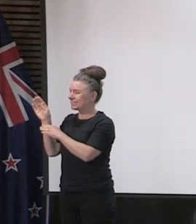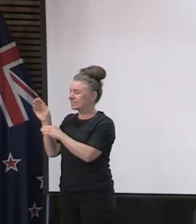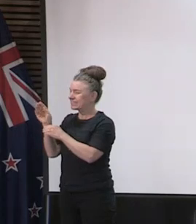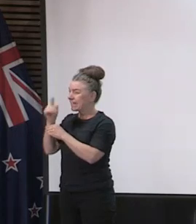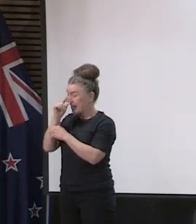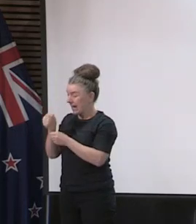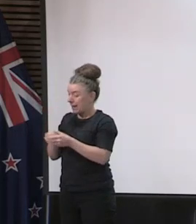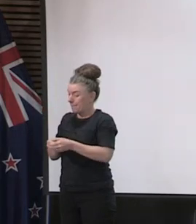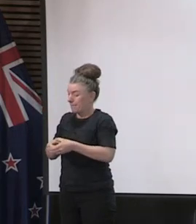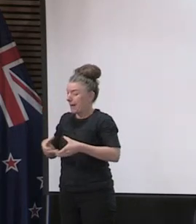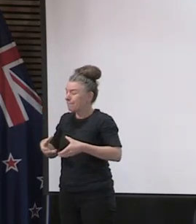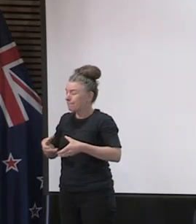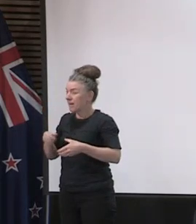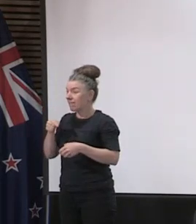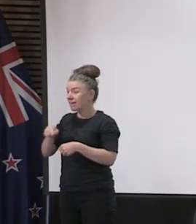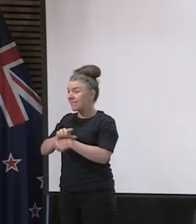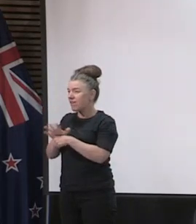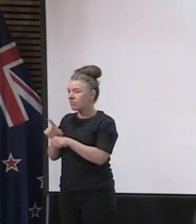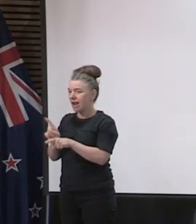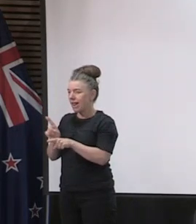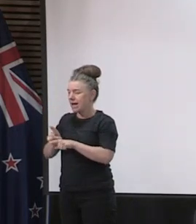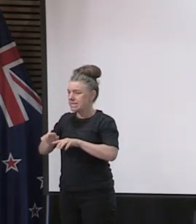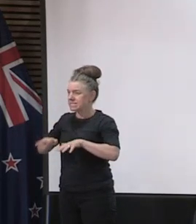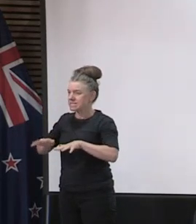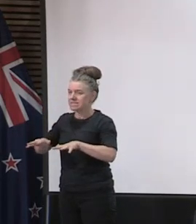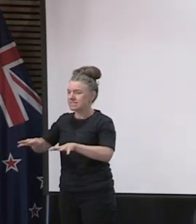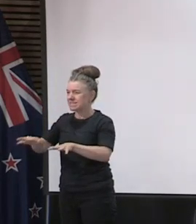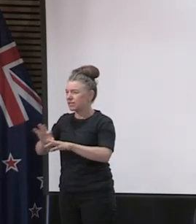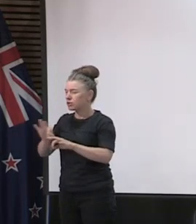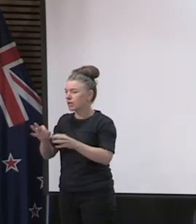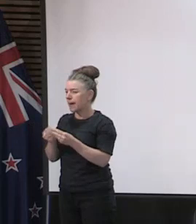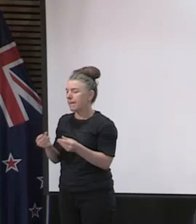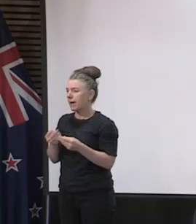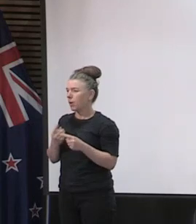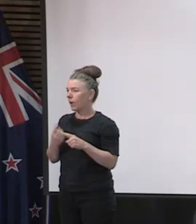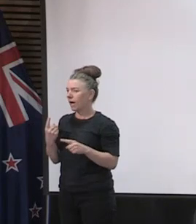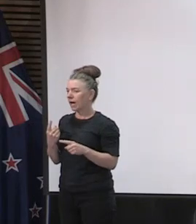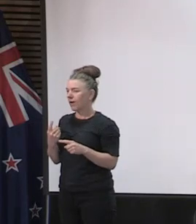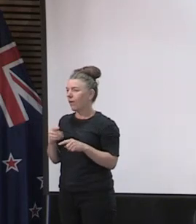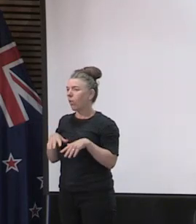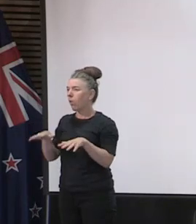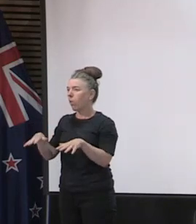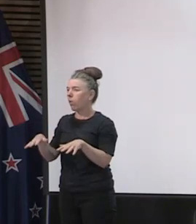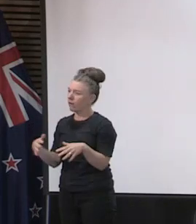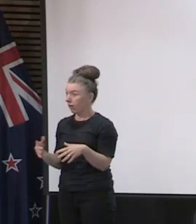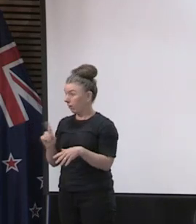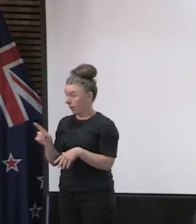success. But as you will have seen overnight from other jurisdiction, this is a suborn